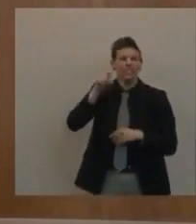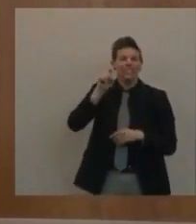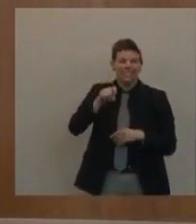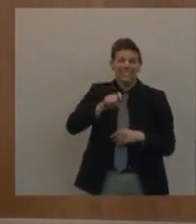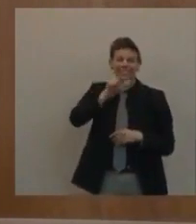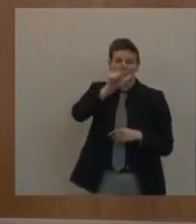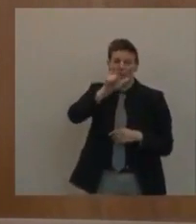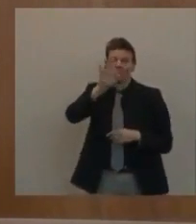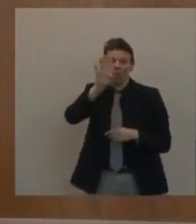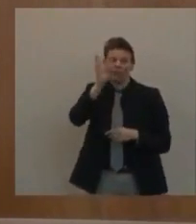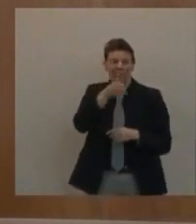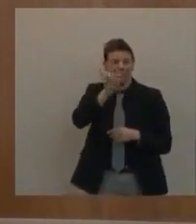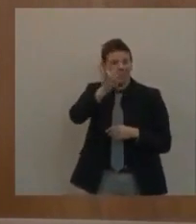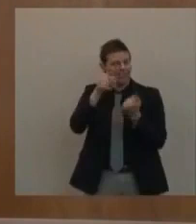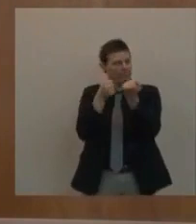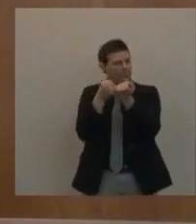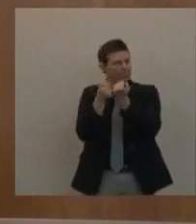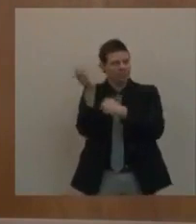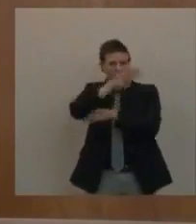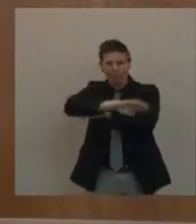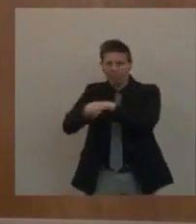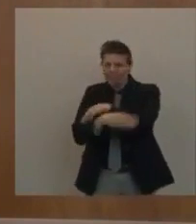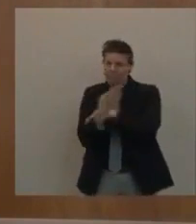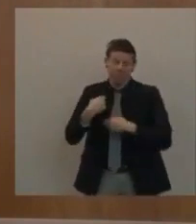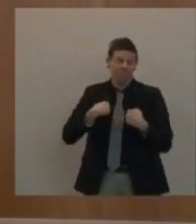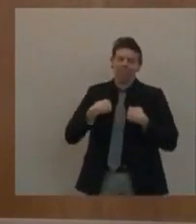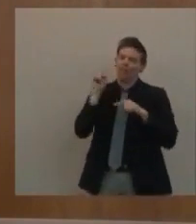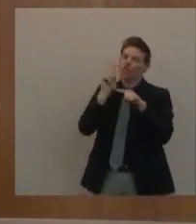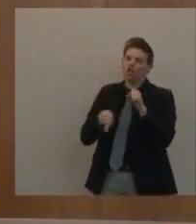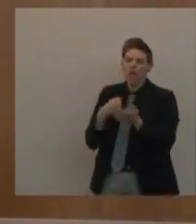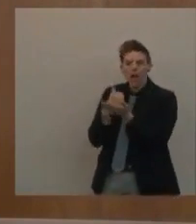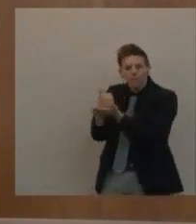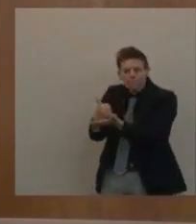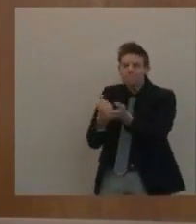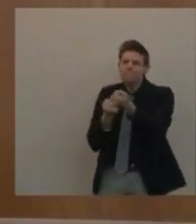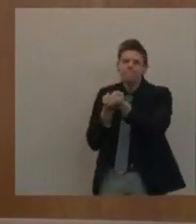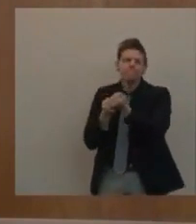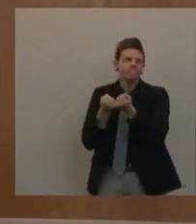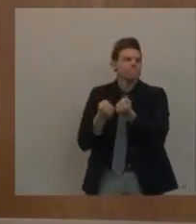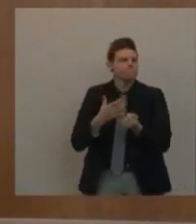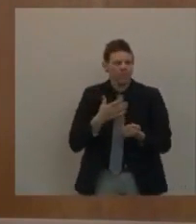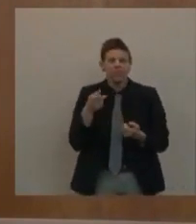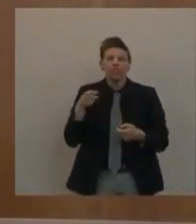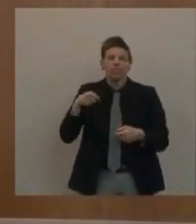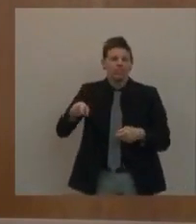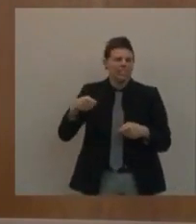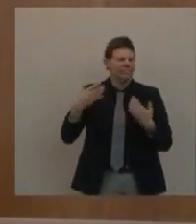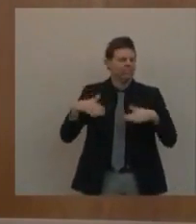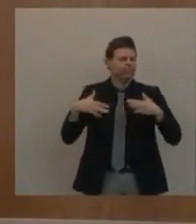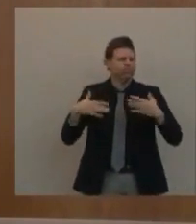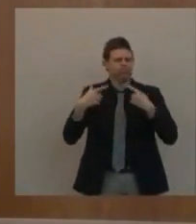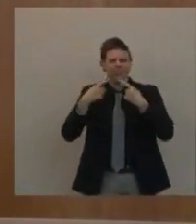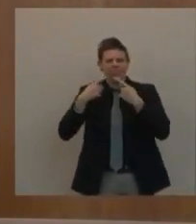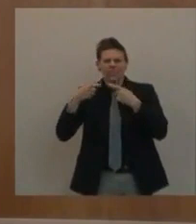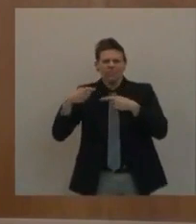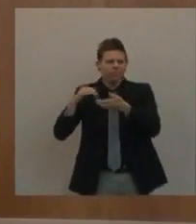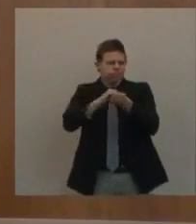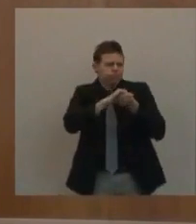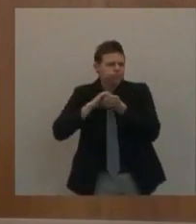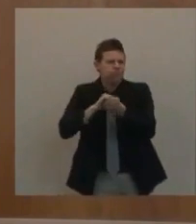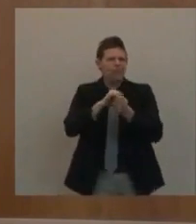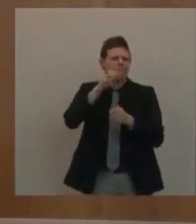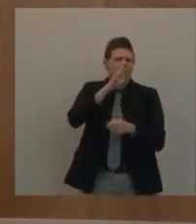SHE LIVES IN AN ASSISTED LIVING FACILITY BECAUSE SHE NEEDS 24 HOUR SUPPORT AND I WAS NOT ABLE TO DO THAT ANYMORE.